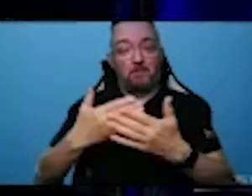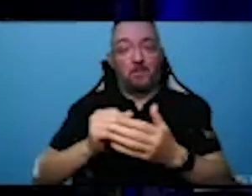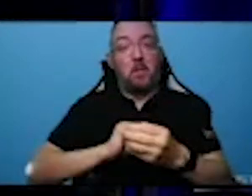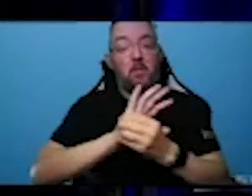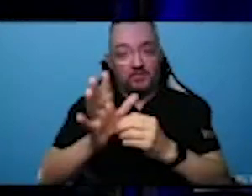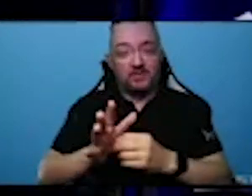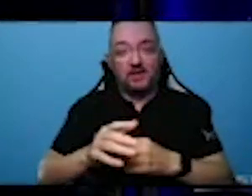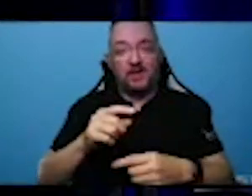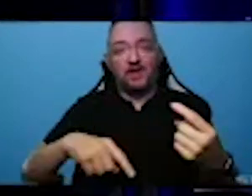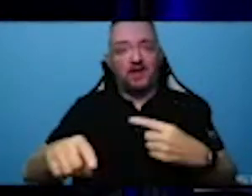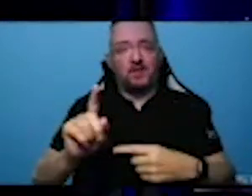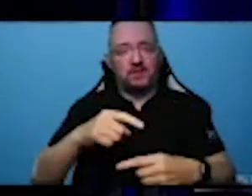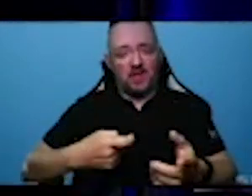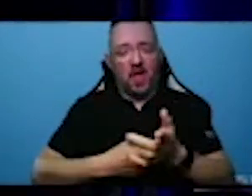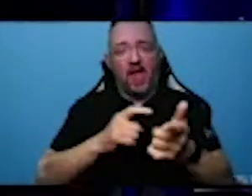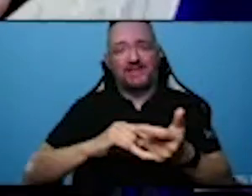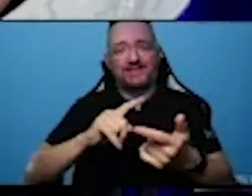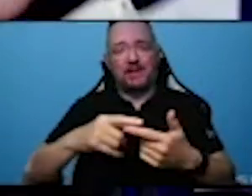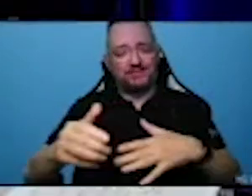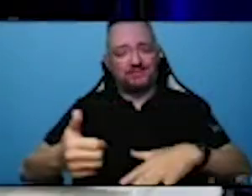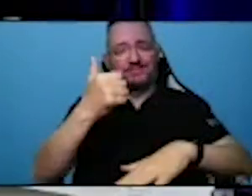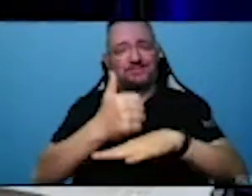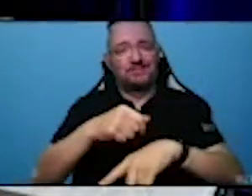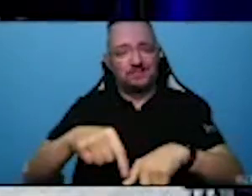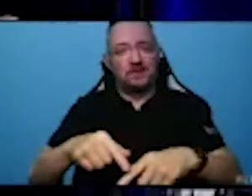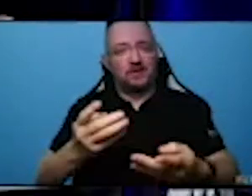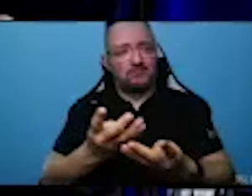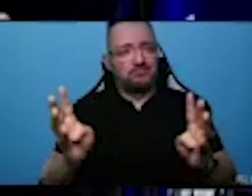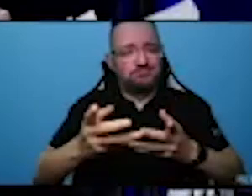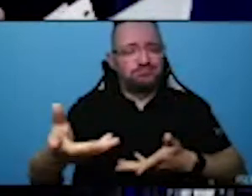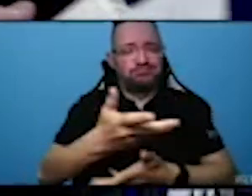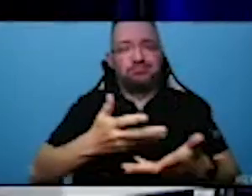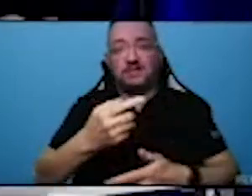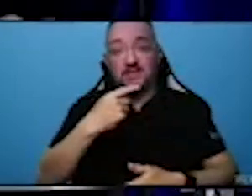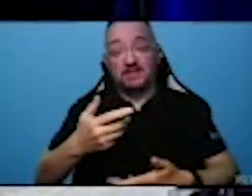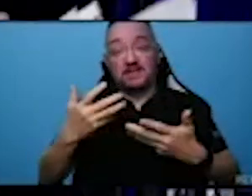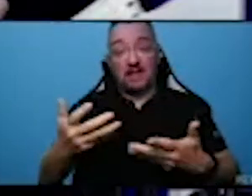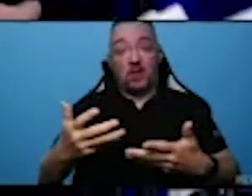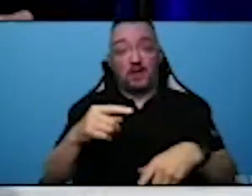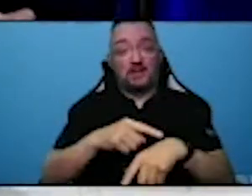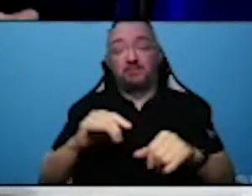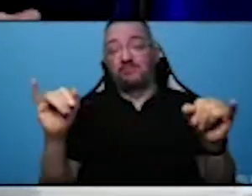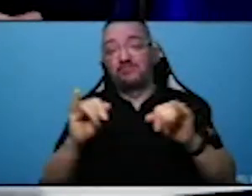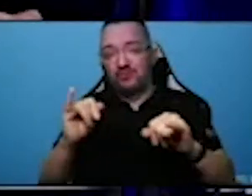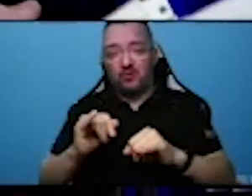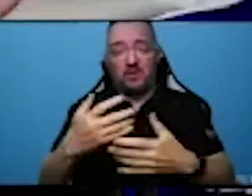this Commission was to say, look, um, you know, it's an awful time. Uh, people have had great difficulties, families have put through, you know